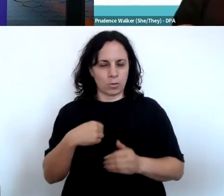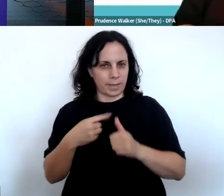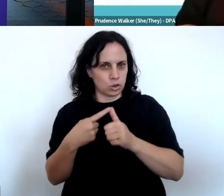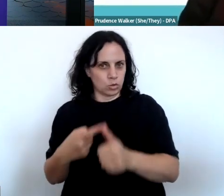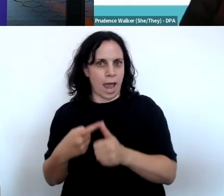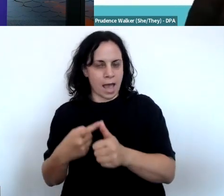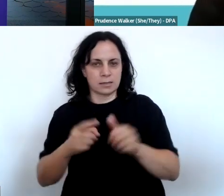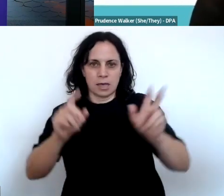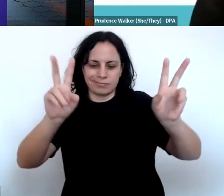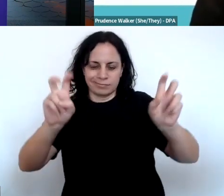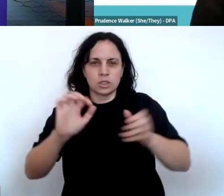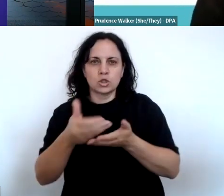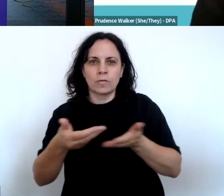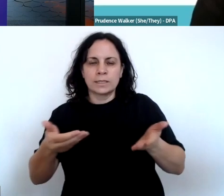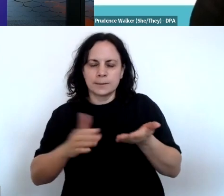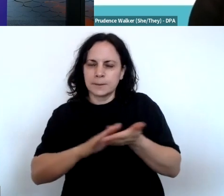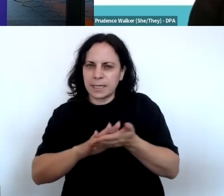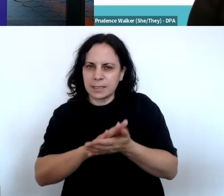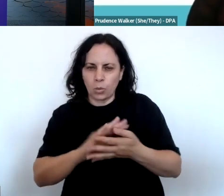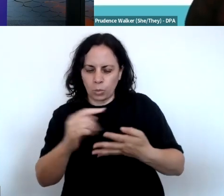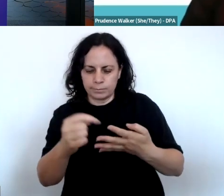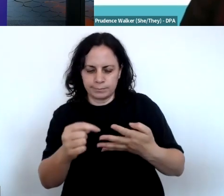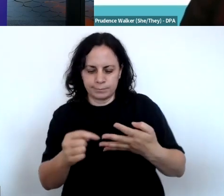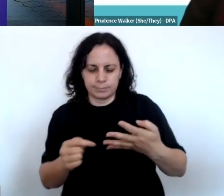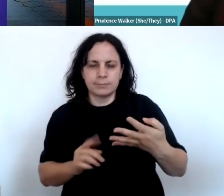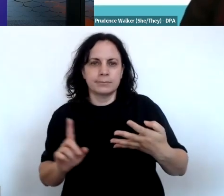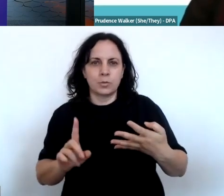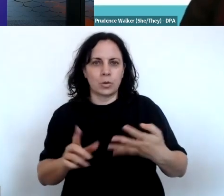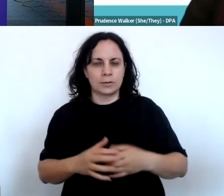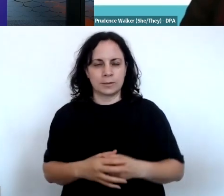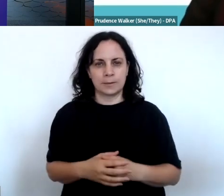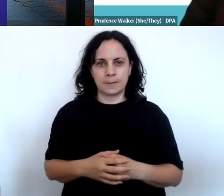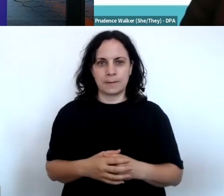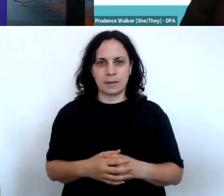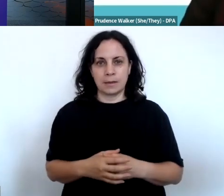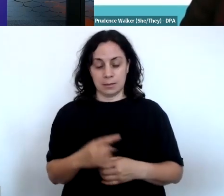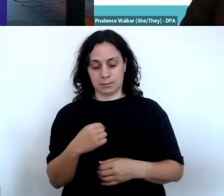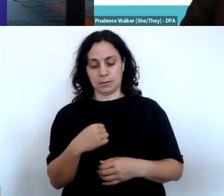what what I would suggest is if the person who asked